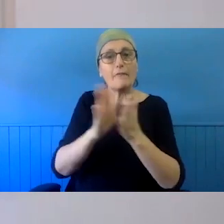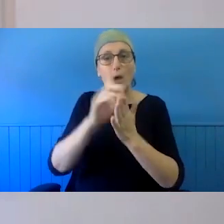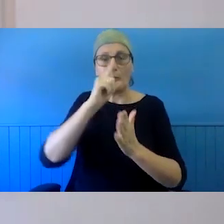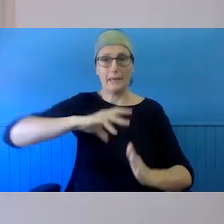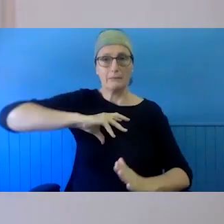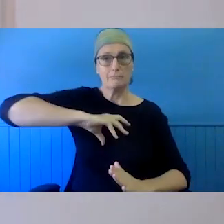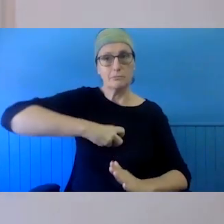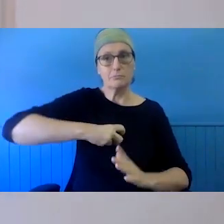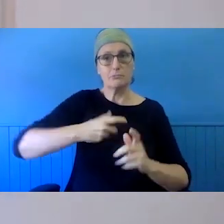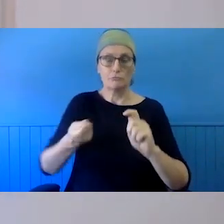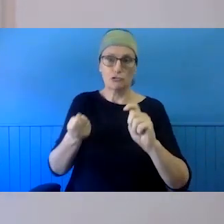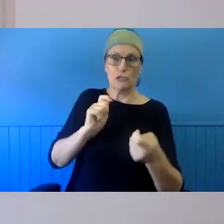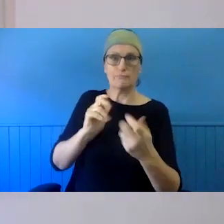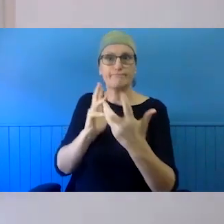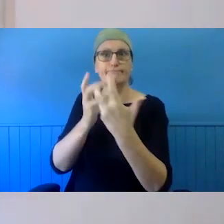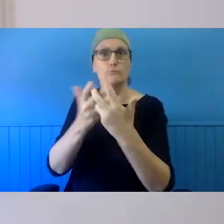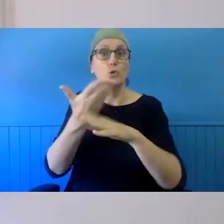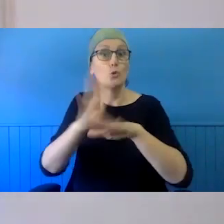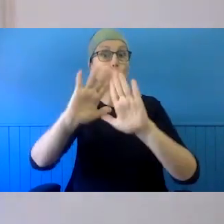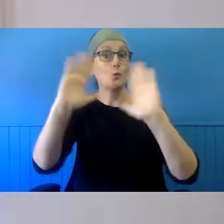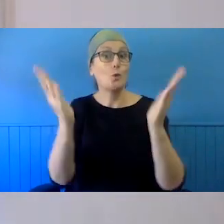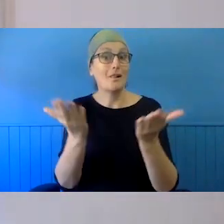hopefully provide you with the resources and support to tackle some